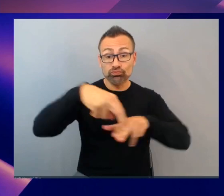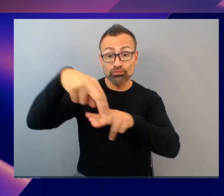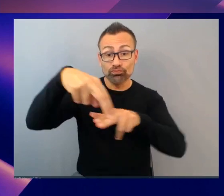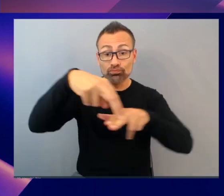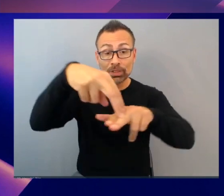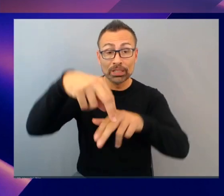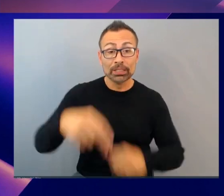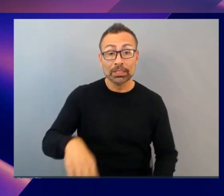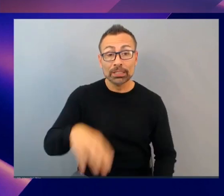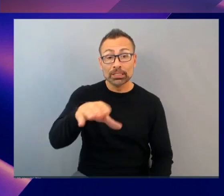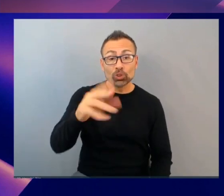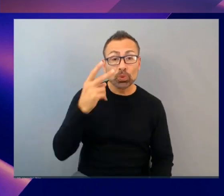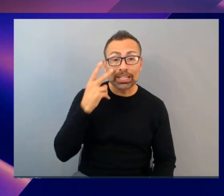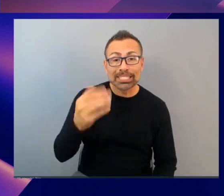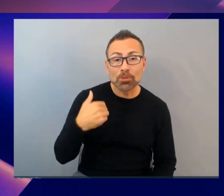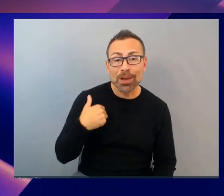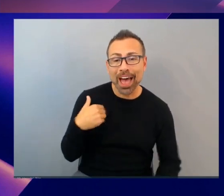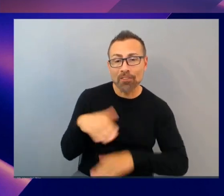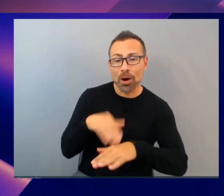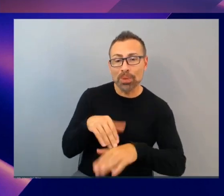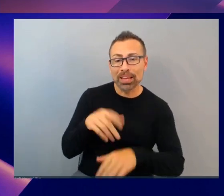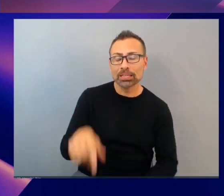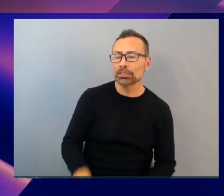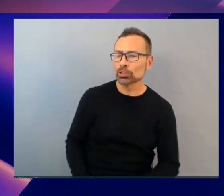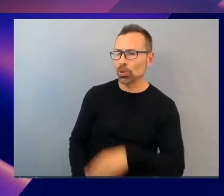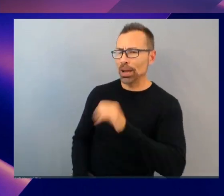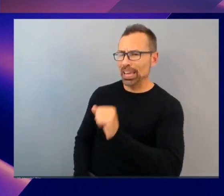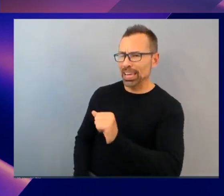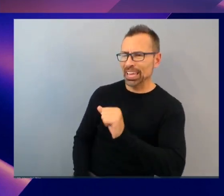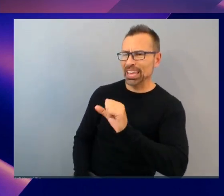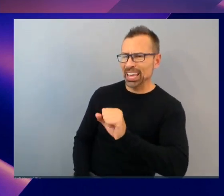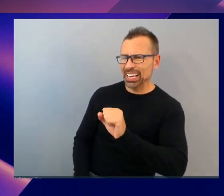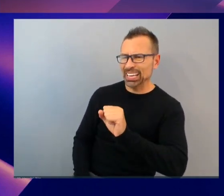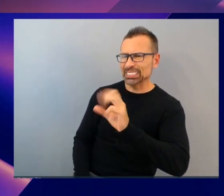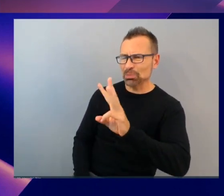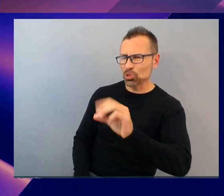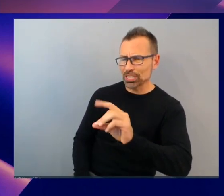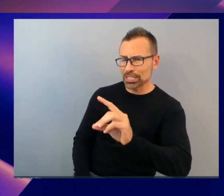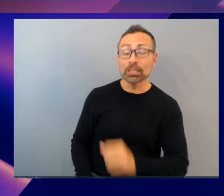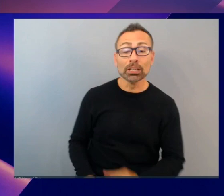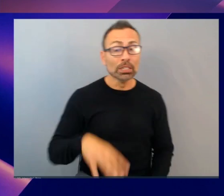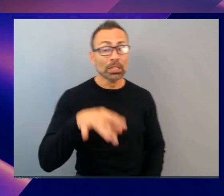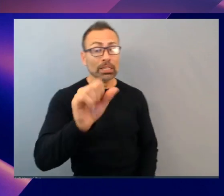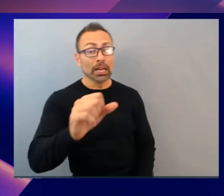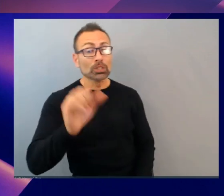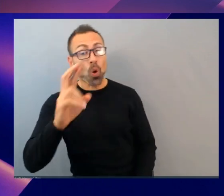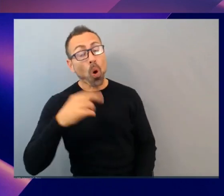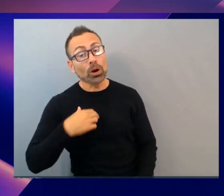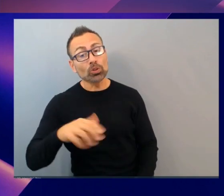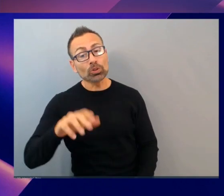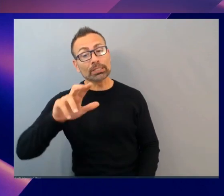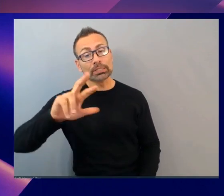There's a pet here. Yeah, ASWD. Or you can click to walk. If you double click, then the character goes there. Perfect. - It's what we call